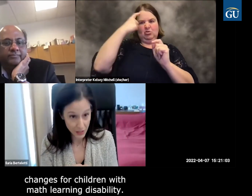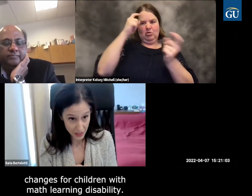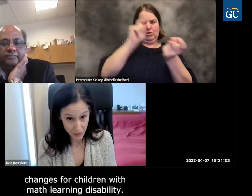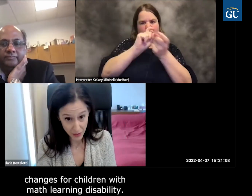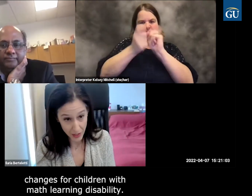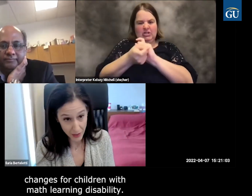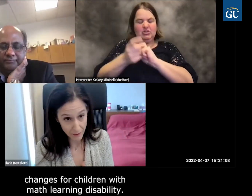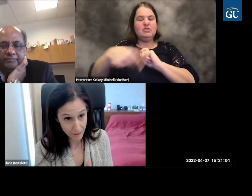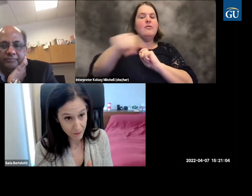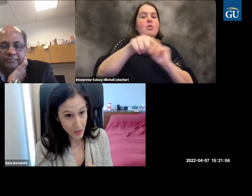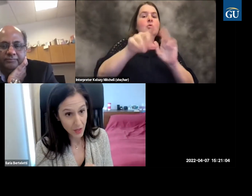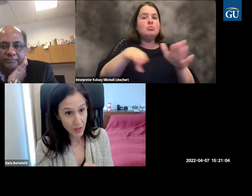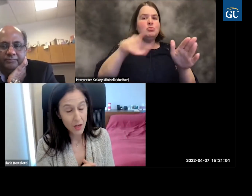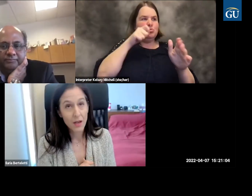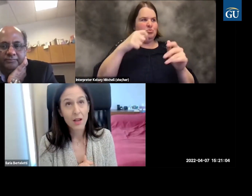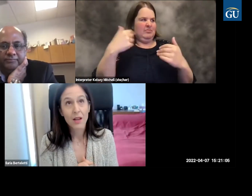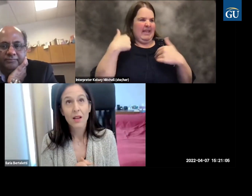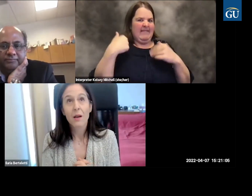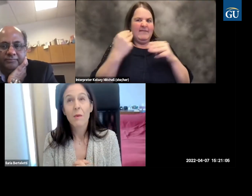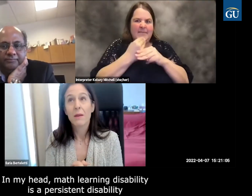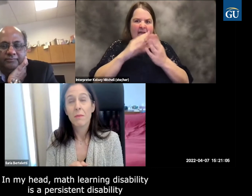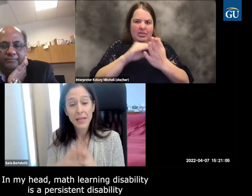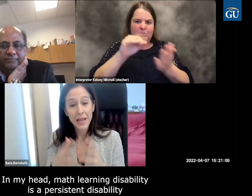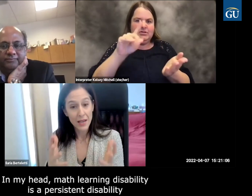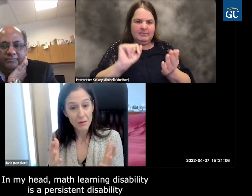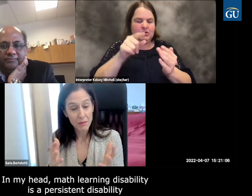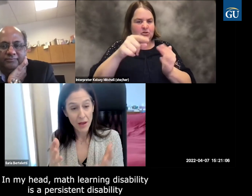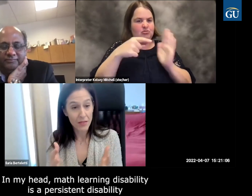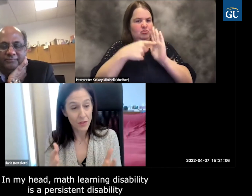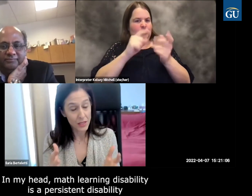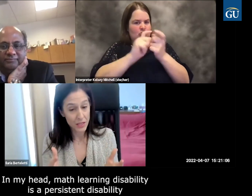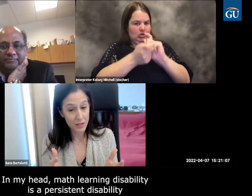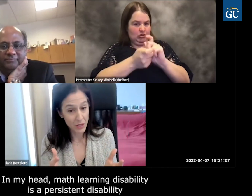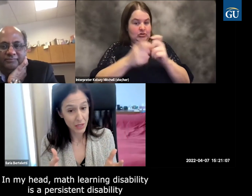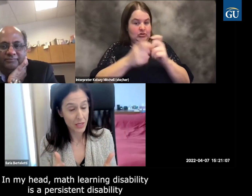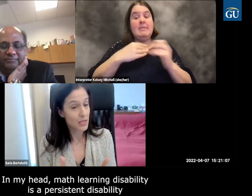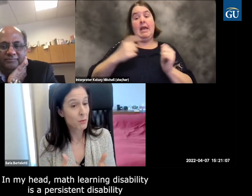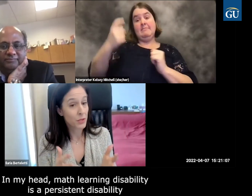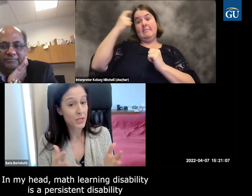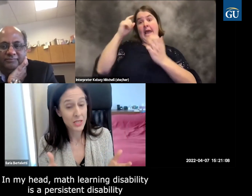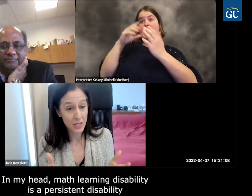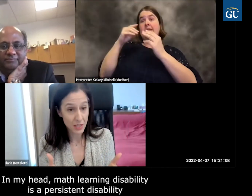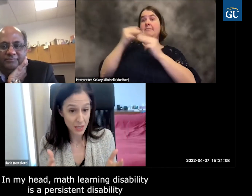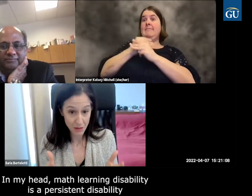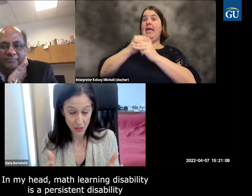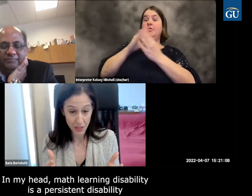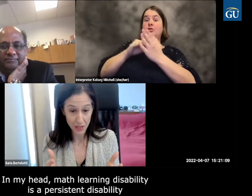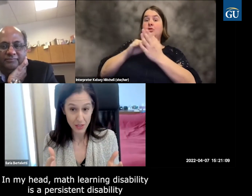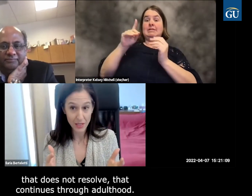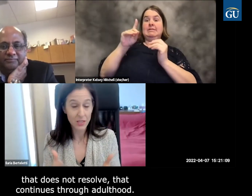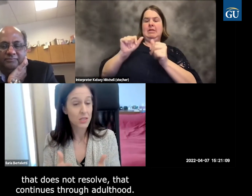disability in my head math learning disability is a